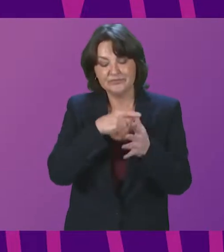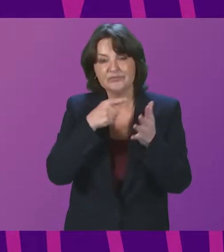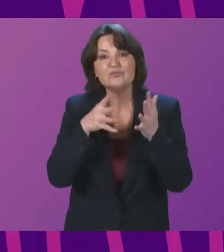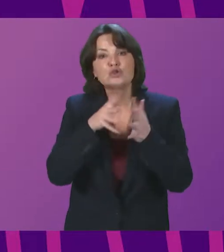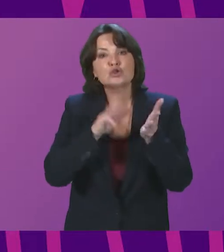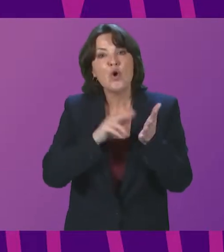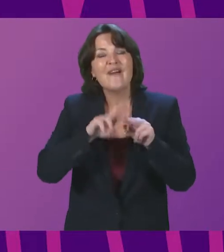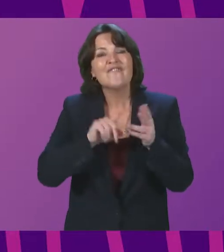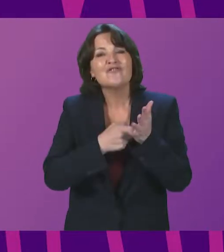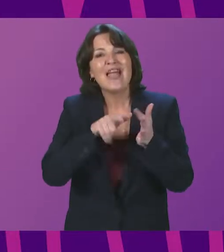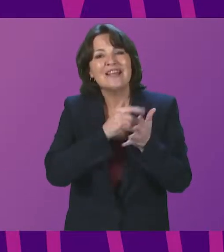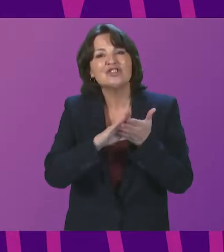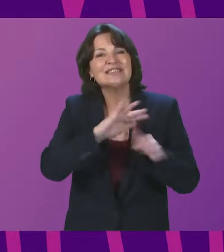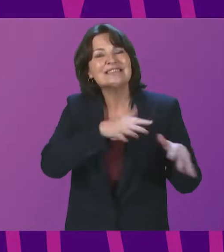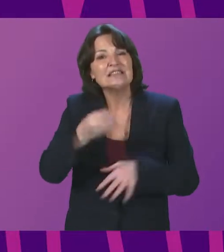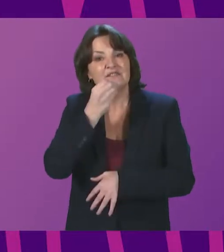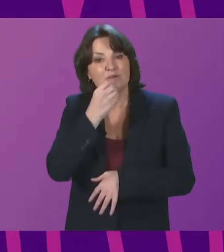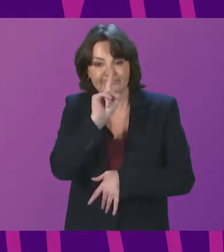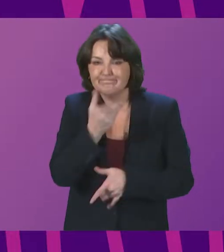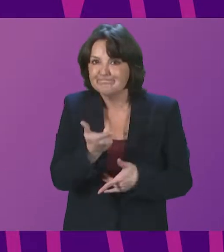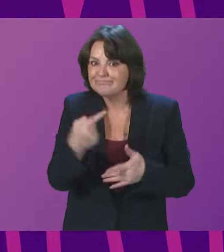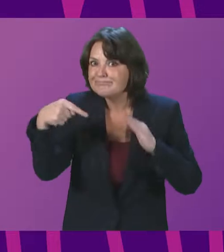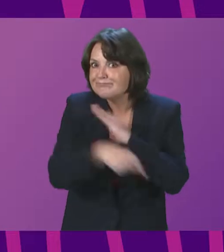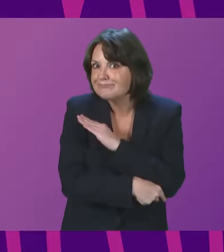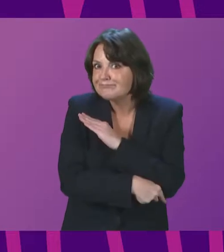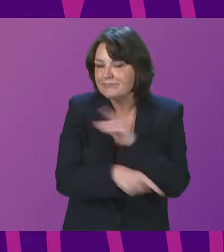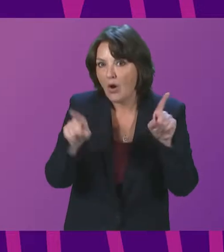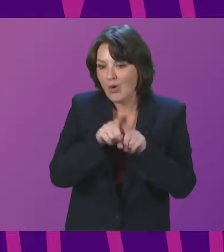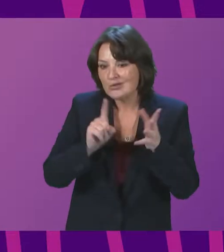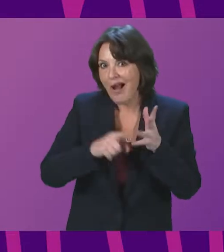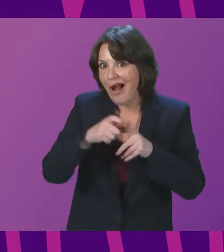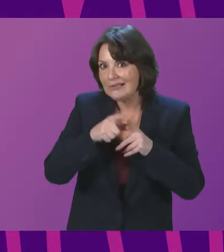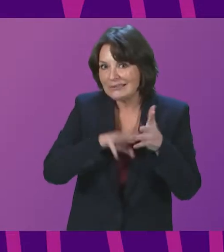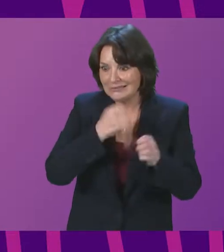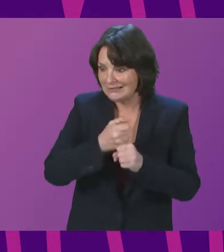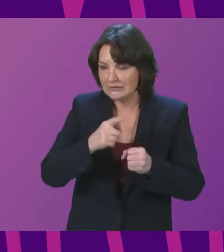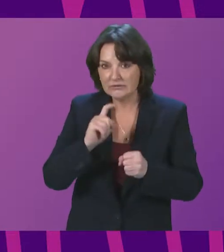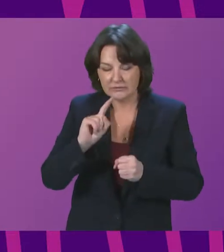The immediate closure of the Uddingston factory has plunged 200 workers into redundancy.